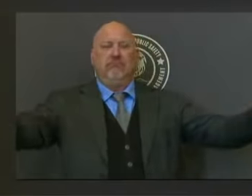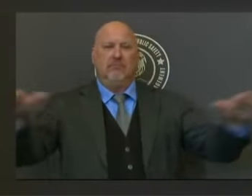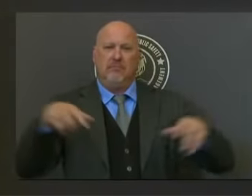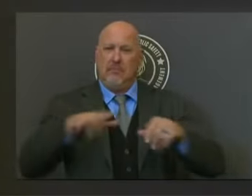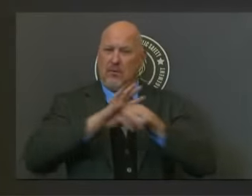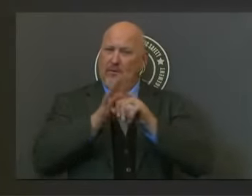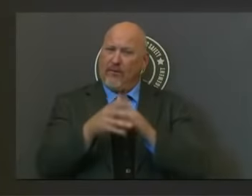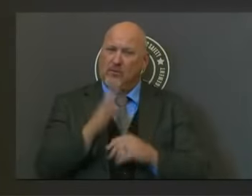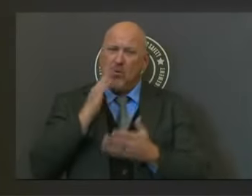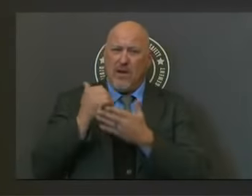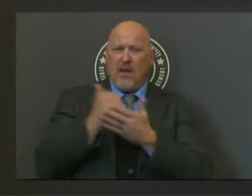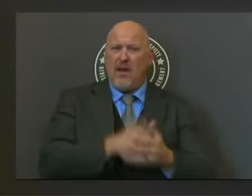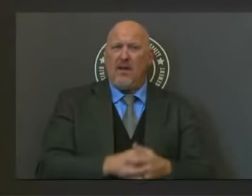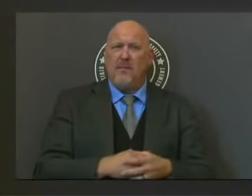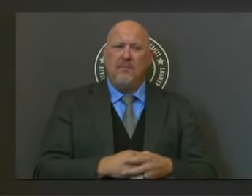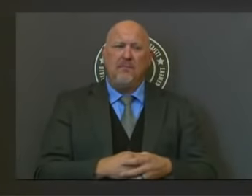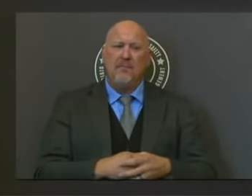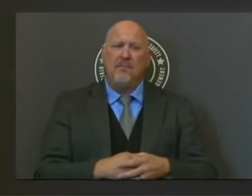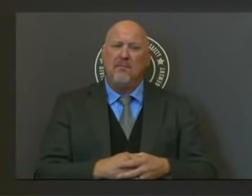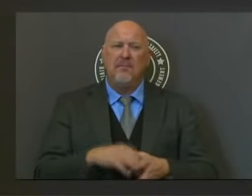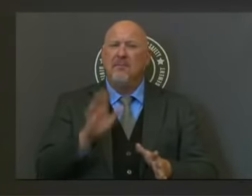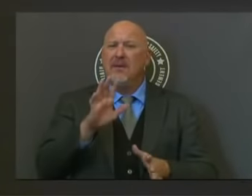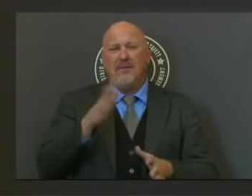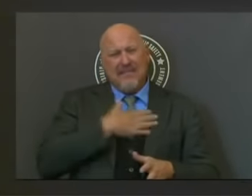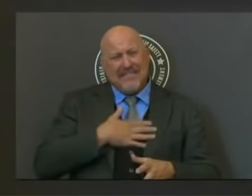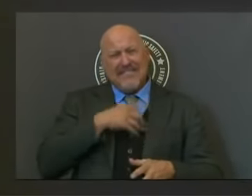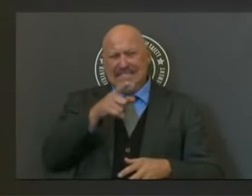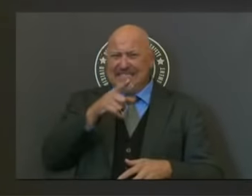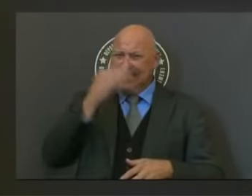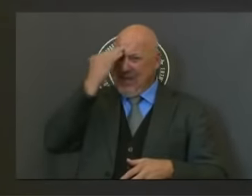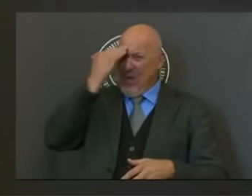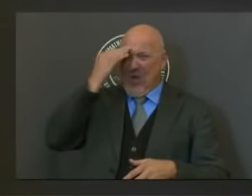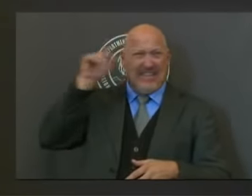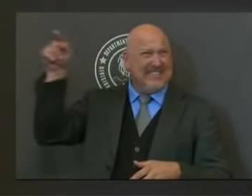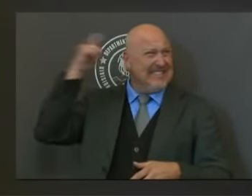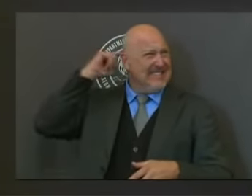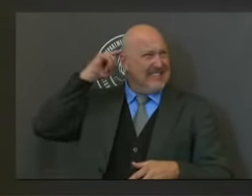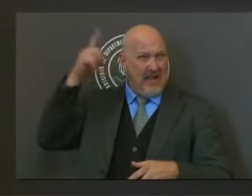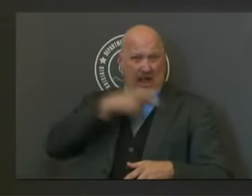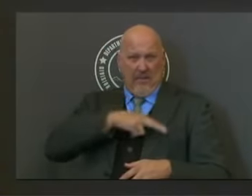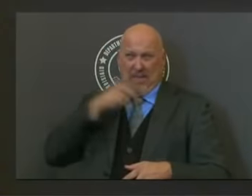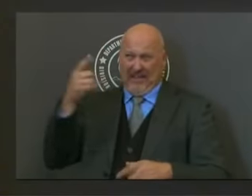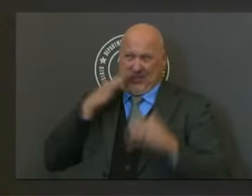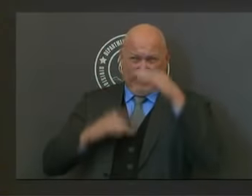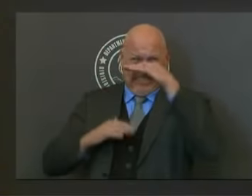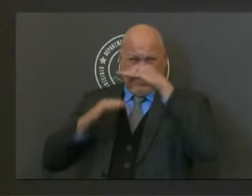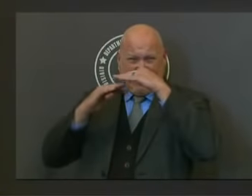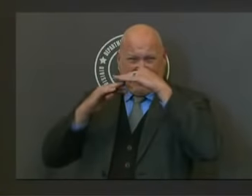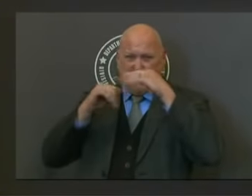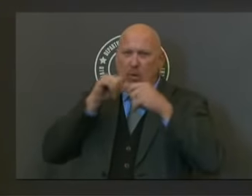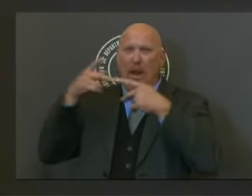hospitals get overrun